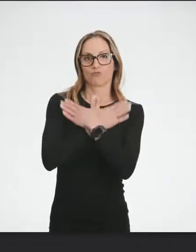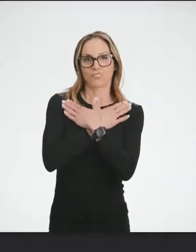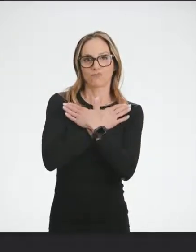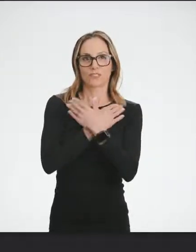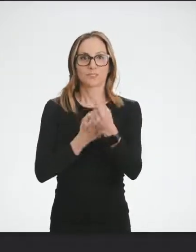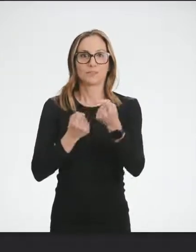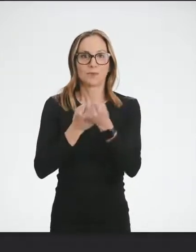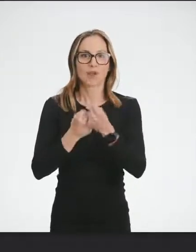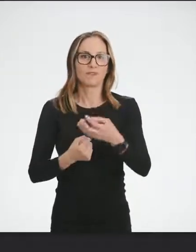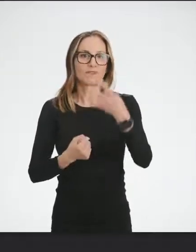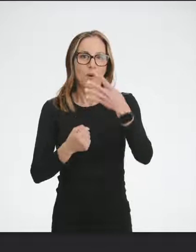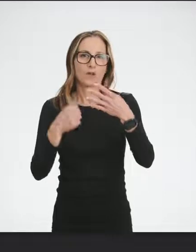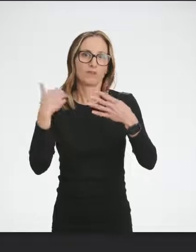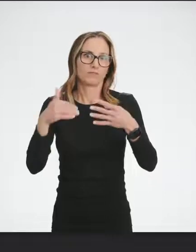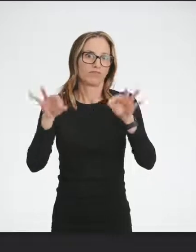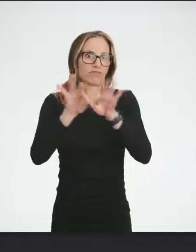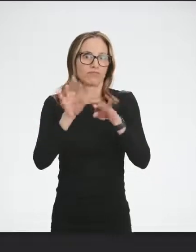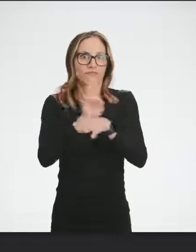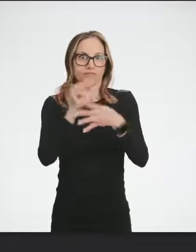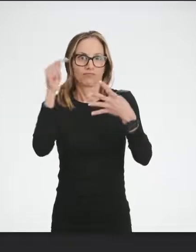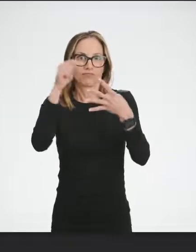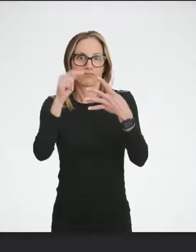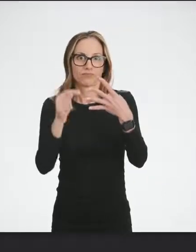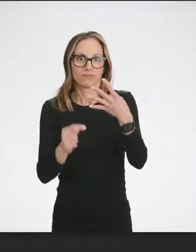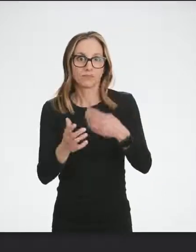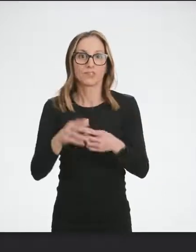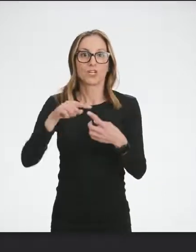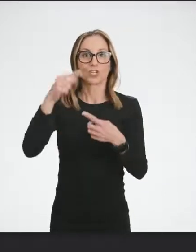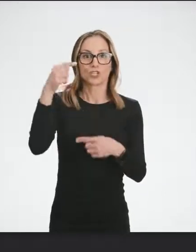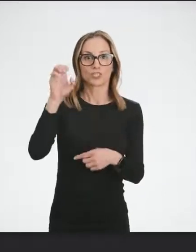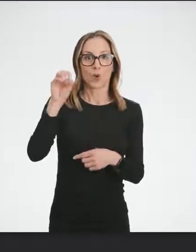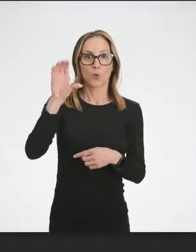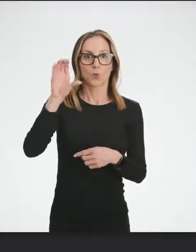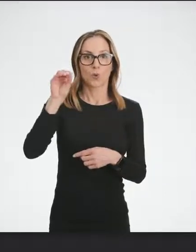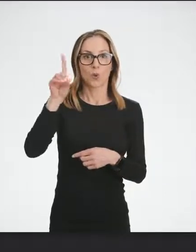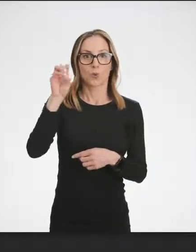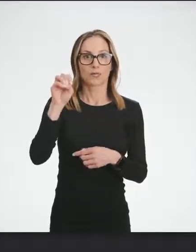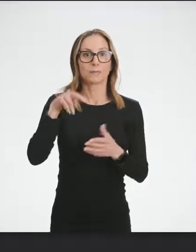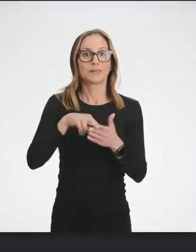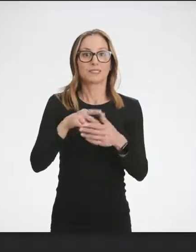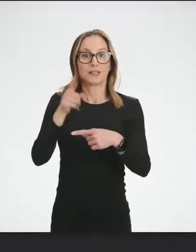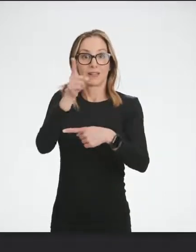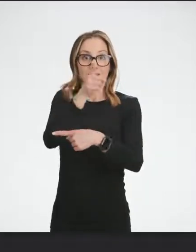Maps Server APIs are RESTful and support four of the most used functions of MapKit: Geocode,